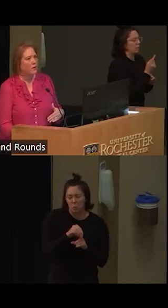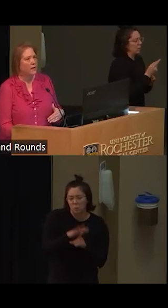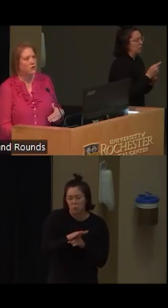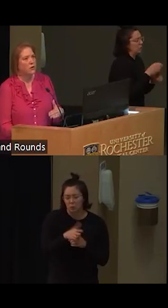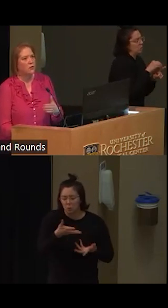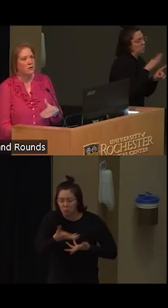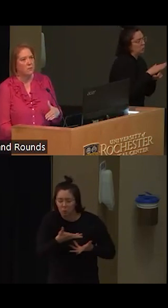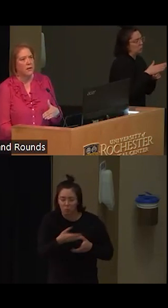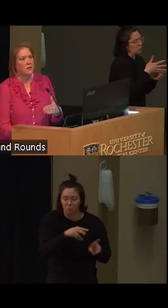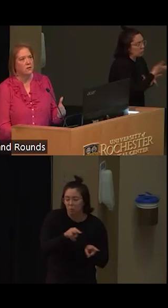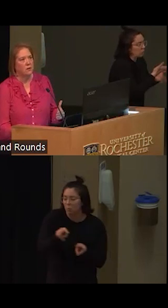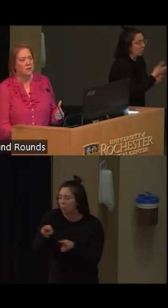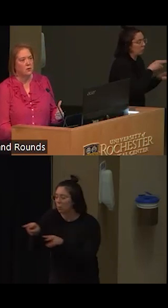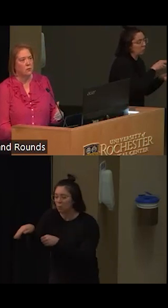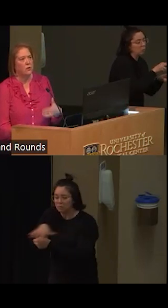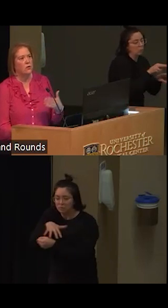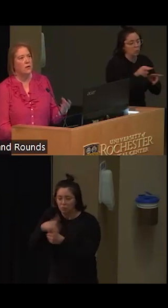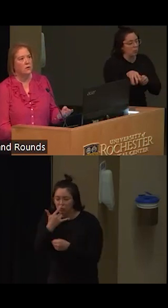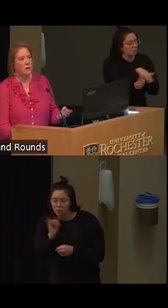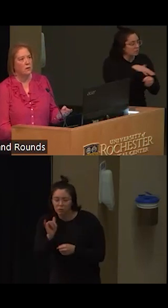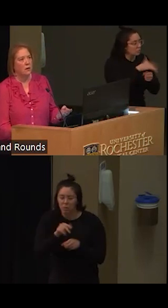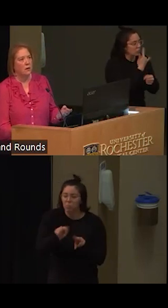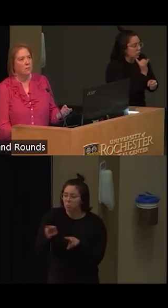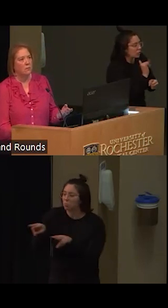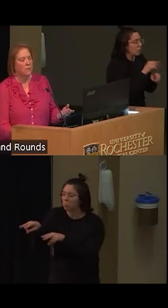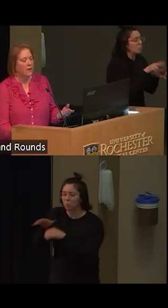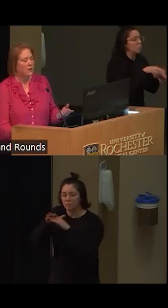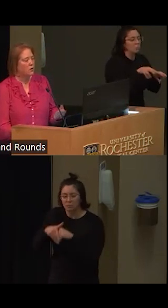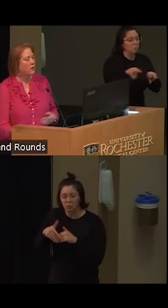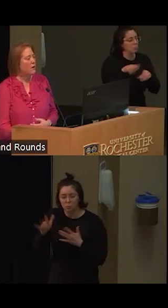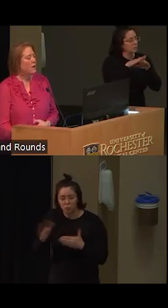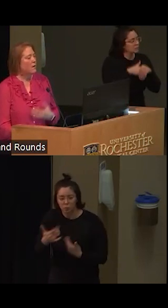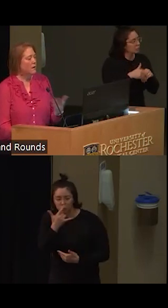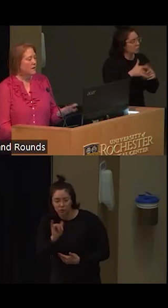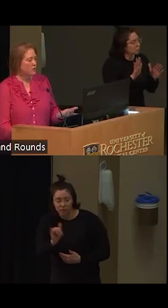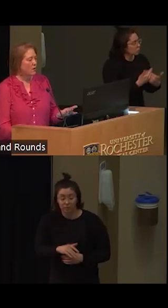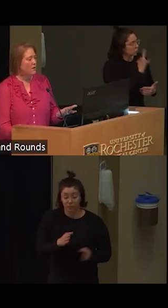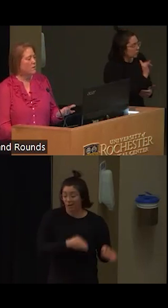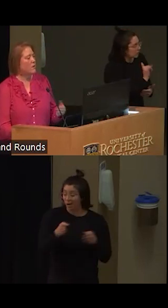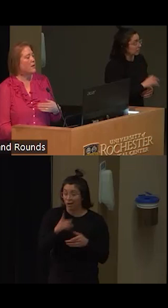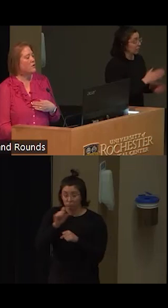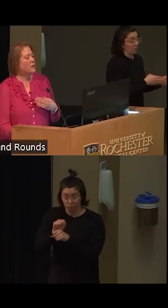orientation to the space into the situation and to the simulation then they started the simulation